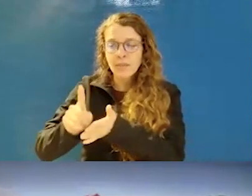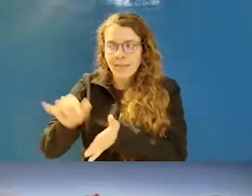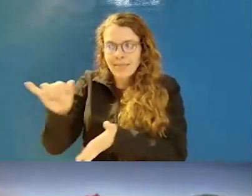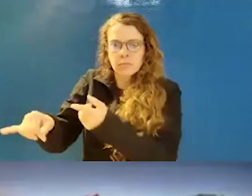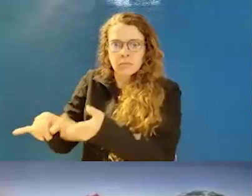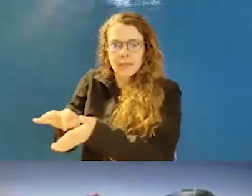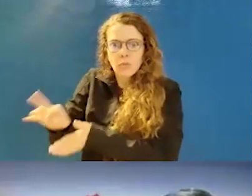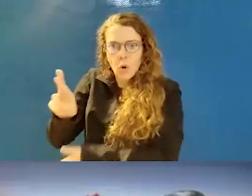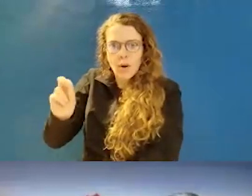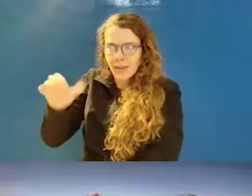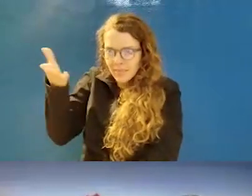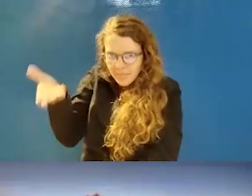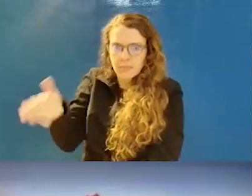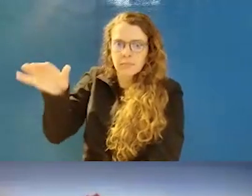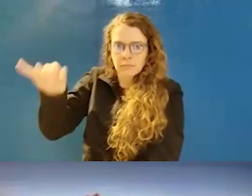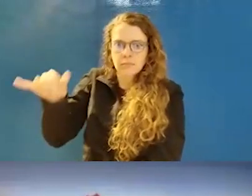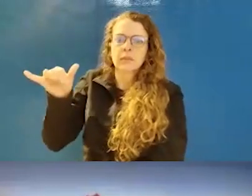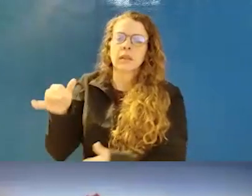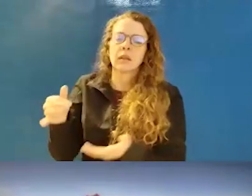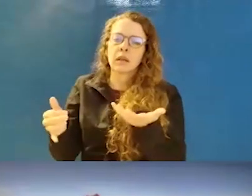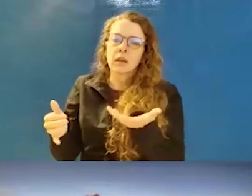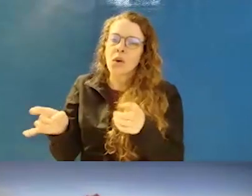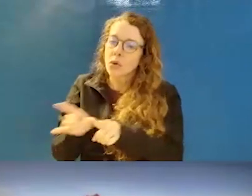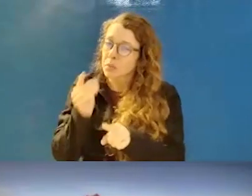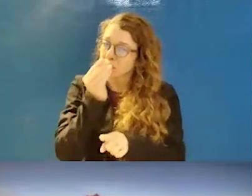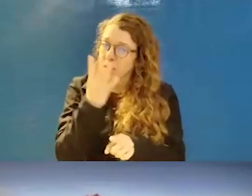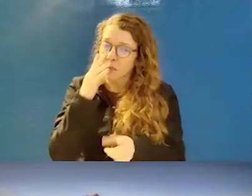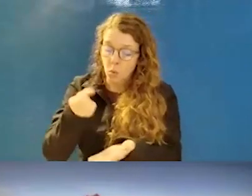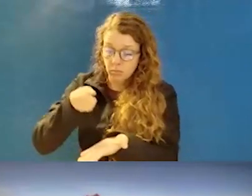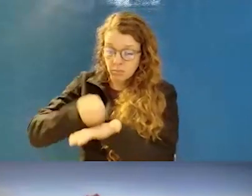And I will also tell you that for the accreditation team that,